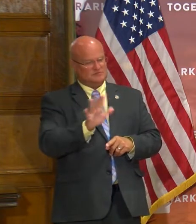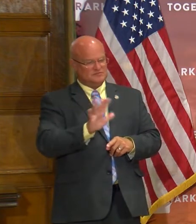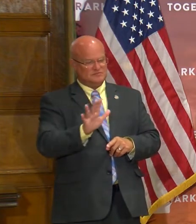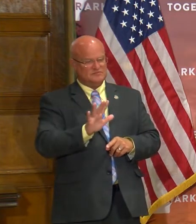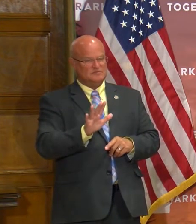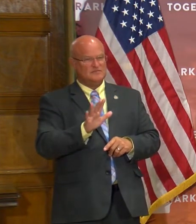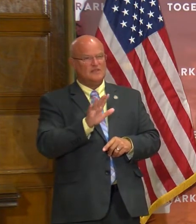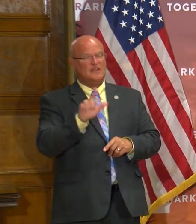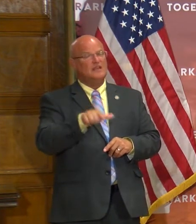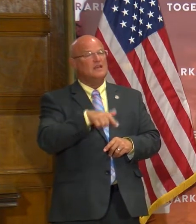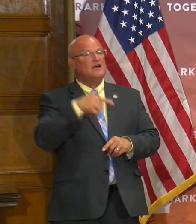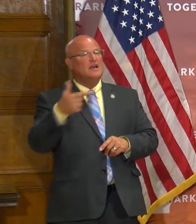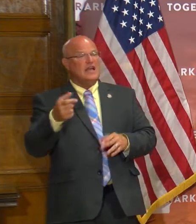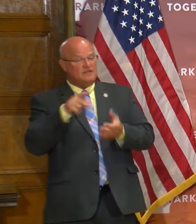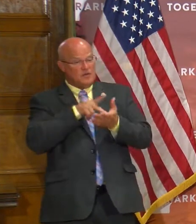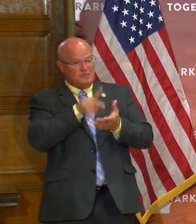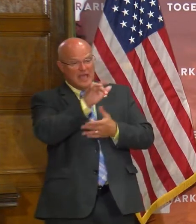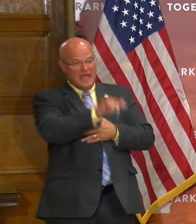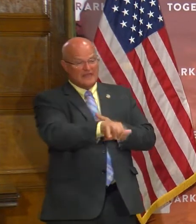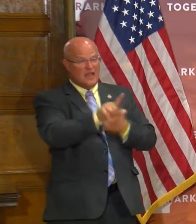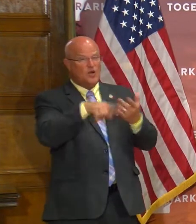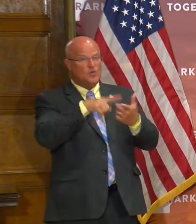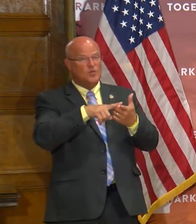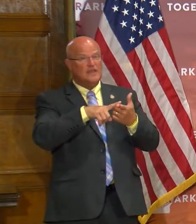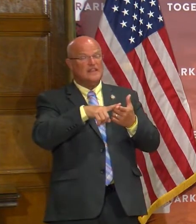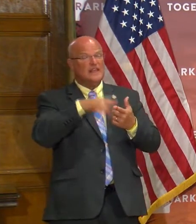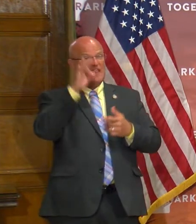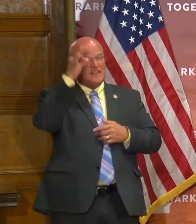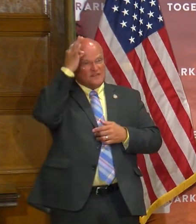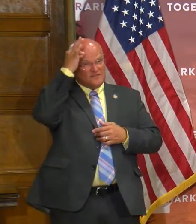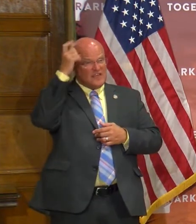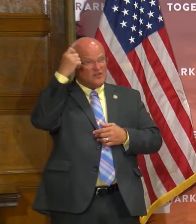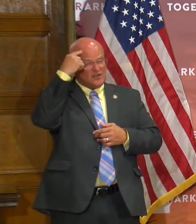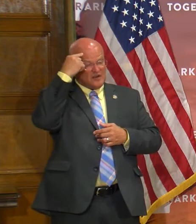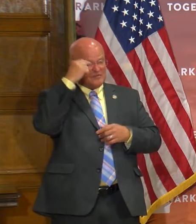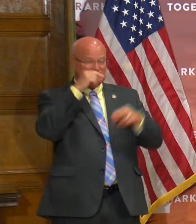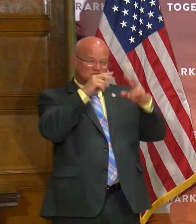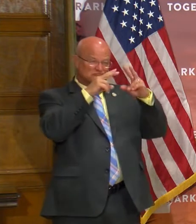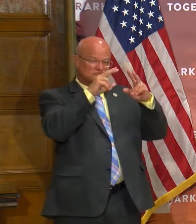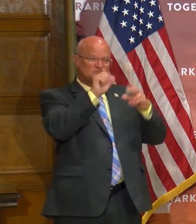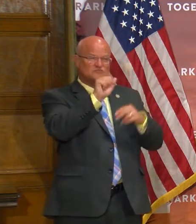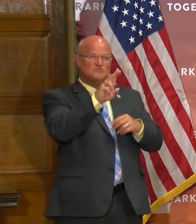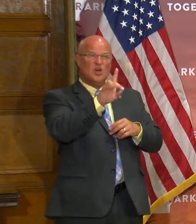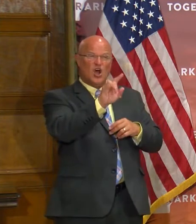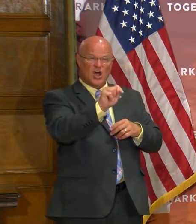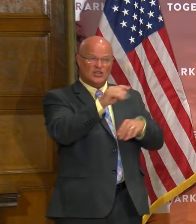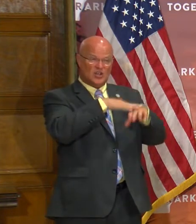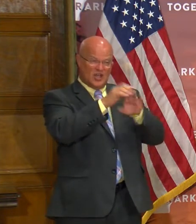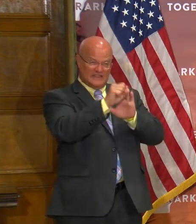Government comes back and does an audit on the state and our unemployment system all those fraudulent claims that we paid out, we'll then have to reimburse the Federal